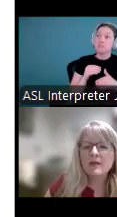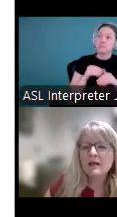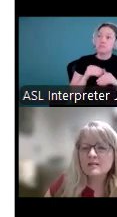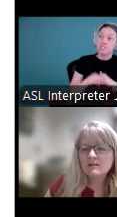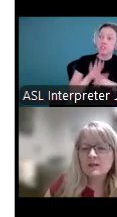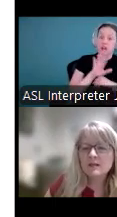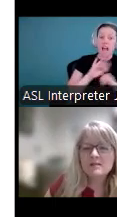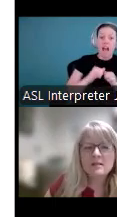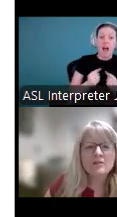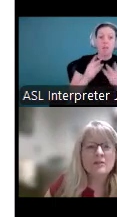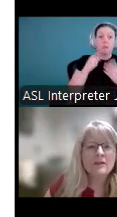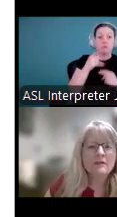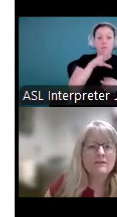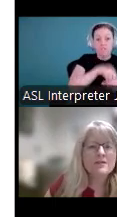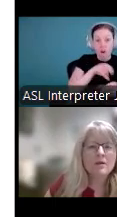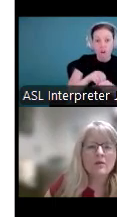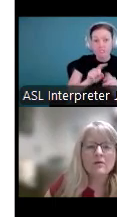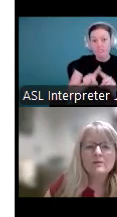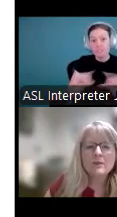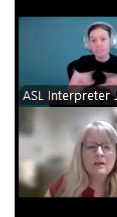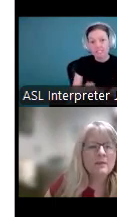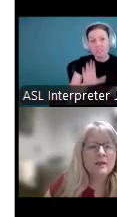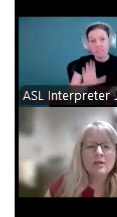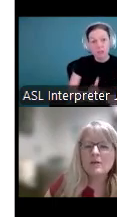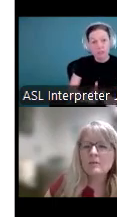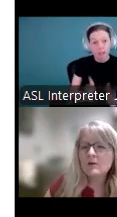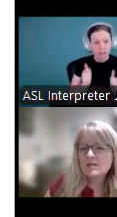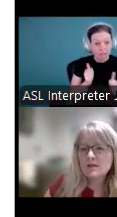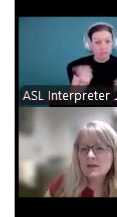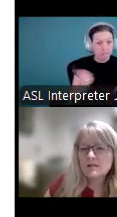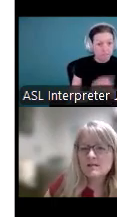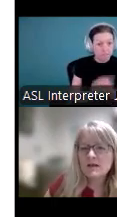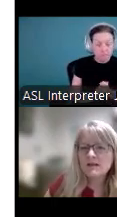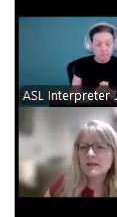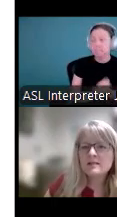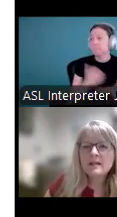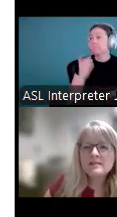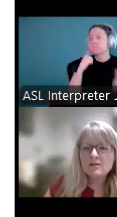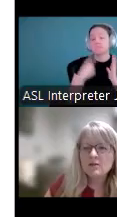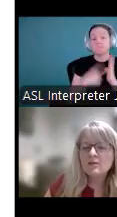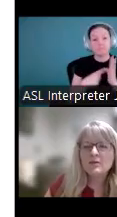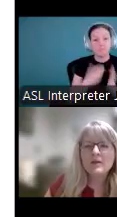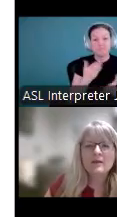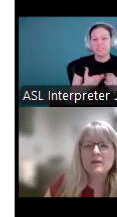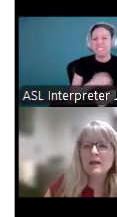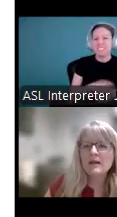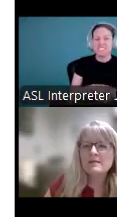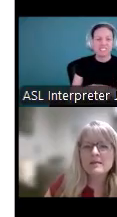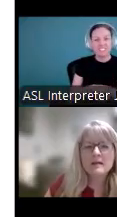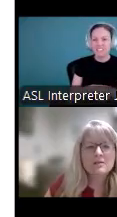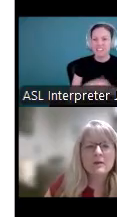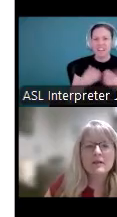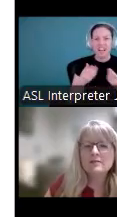different activities in your life, so maybe you're a person that does not like tags in your clothing or can't stand to wear